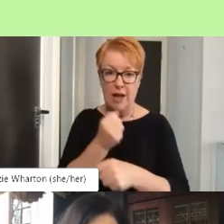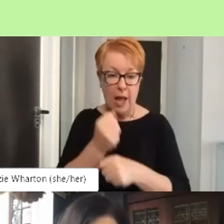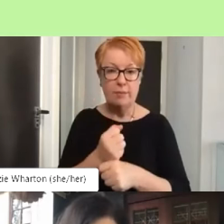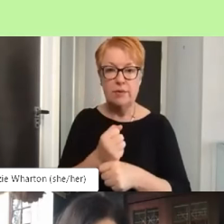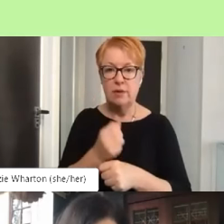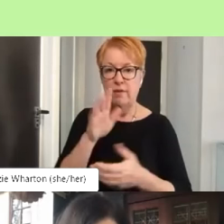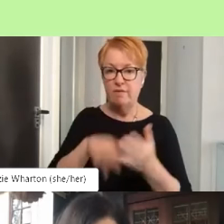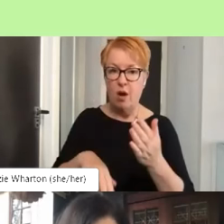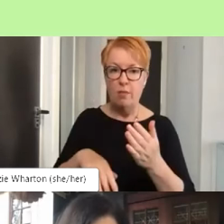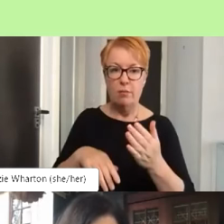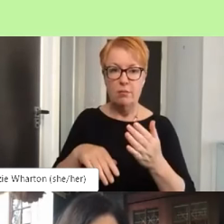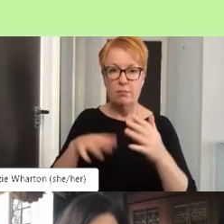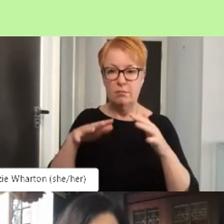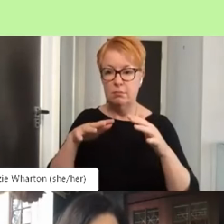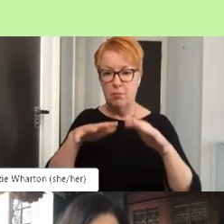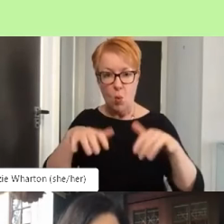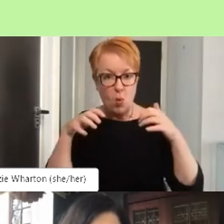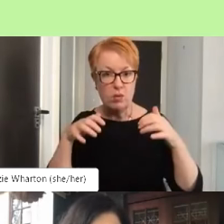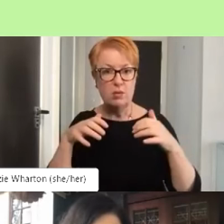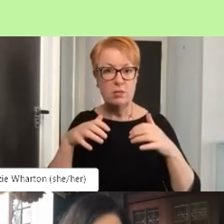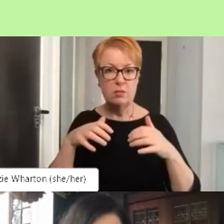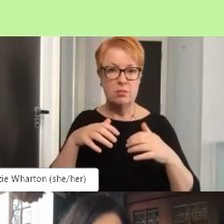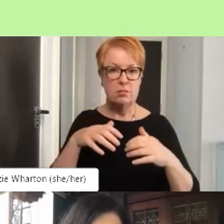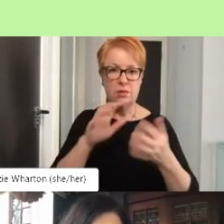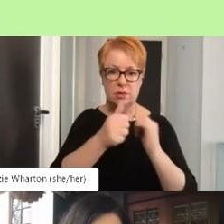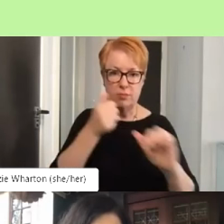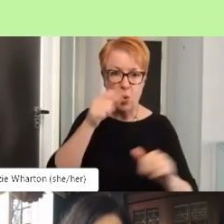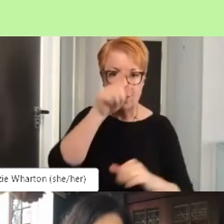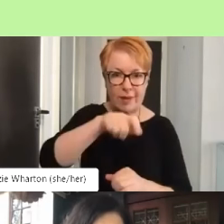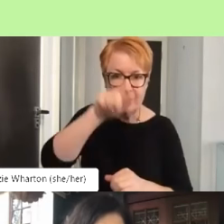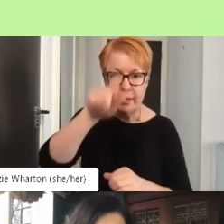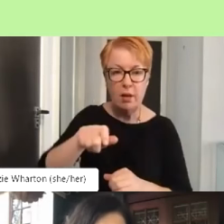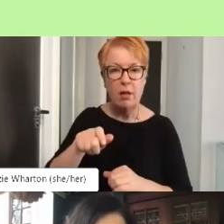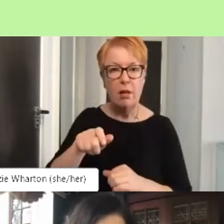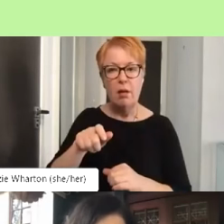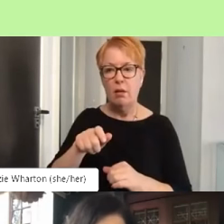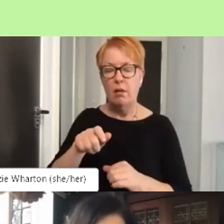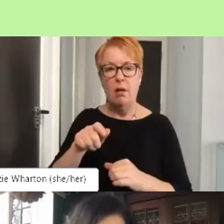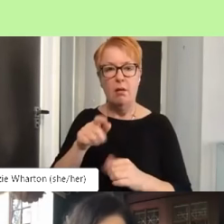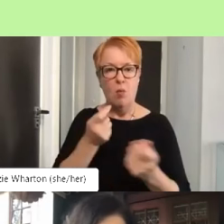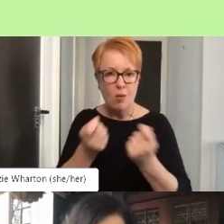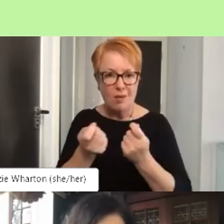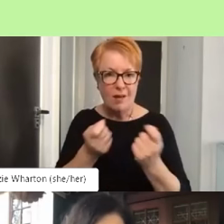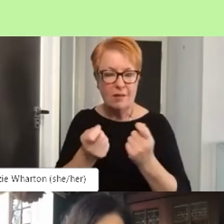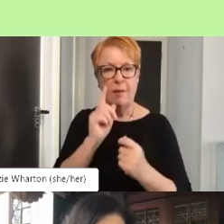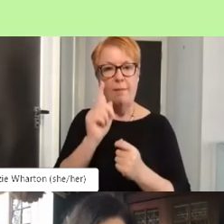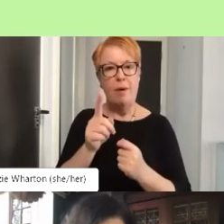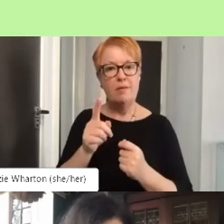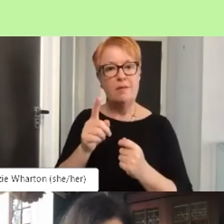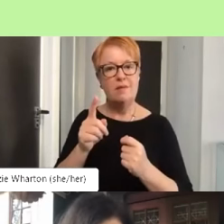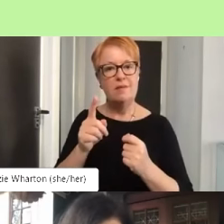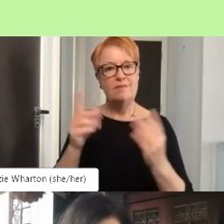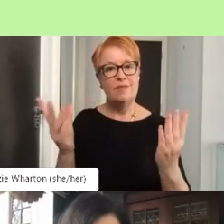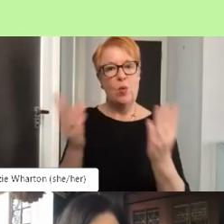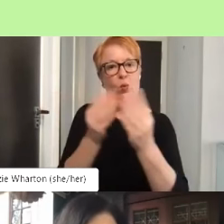She would cut these clips together with images of economic and promotional activity in various British colonies and Commonwealth states.